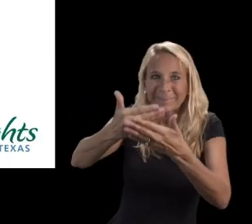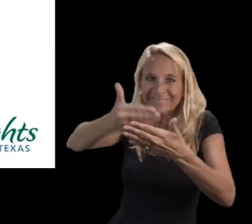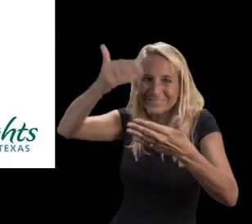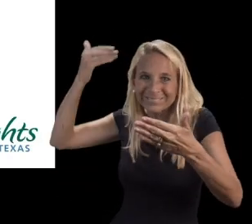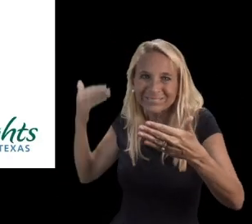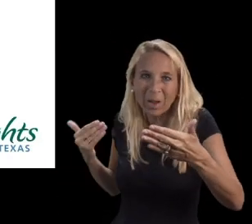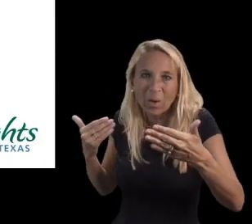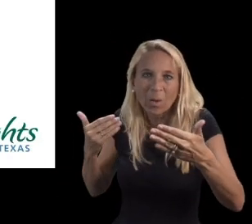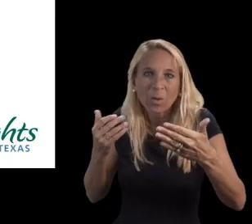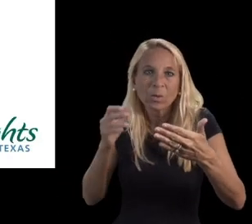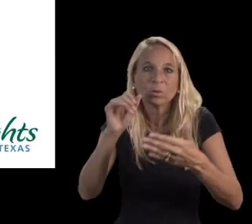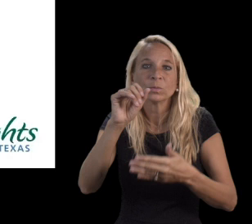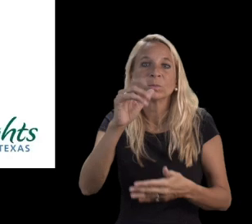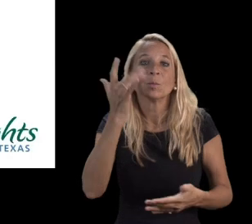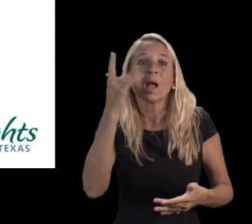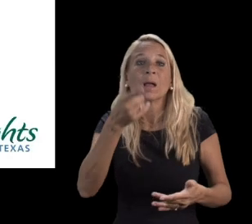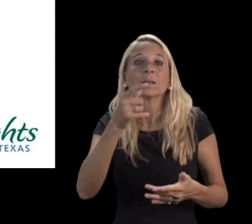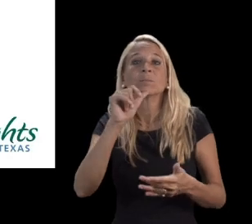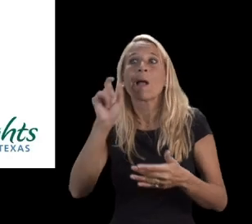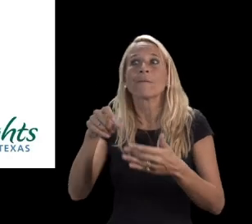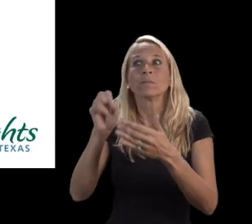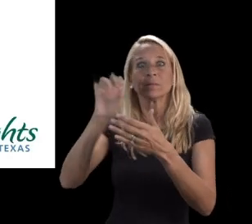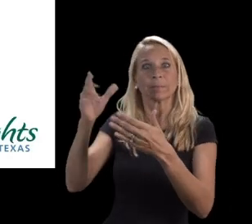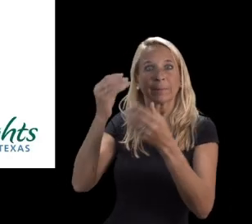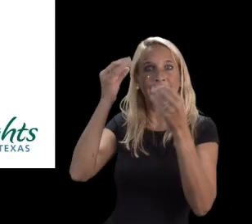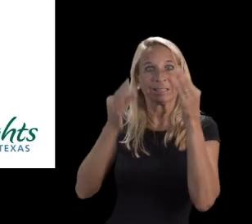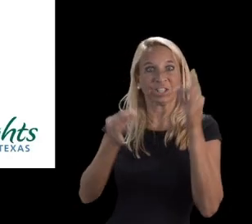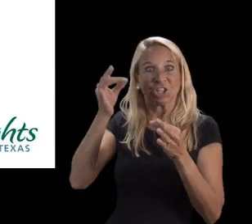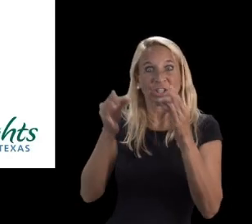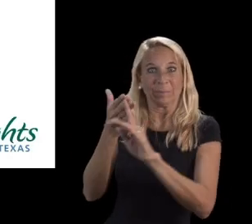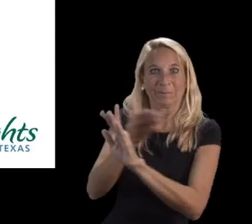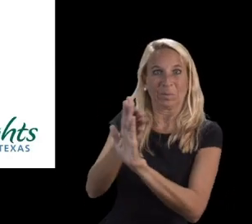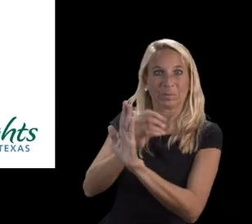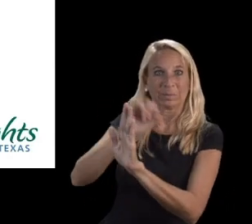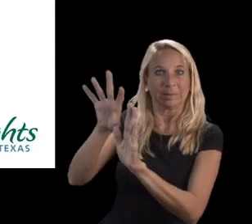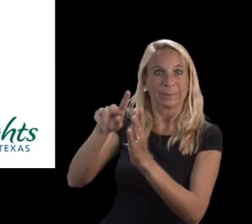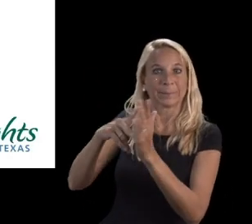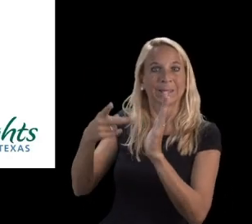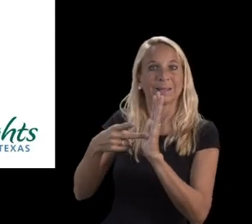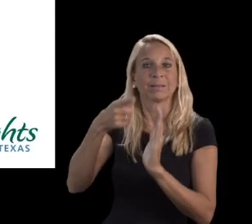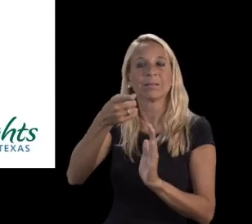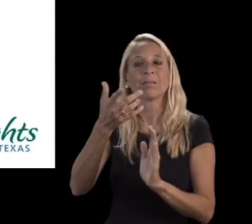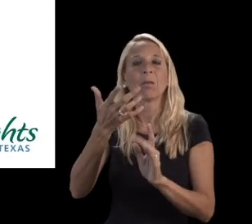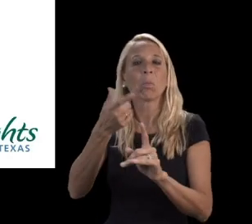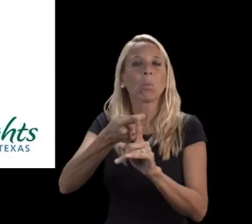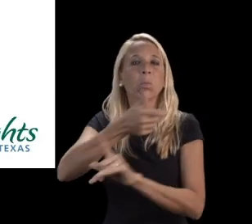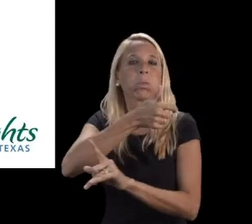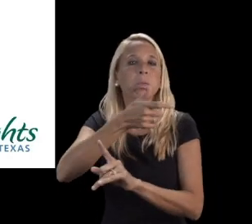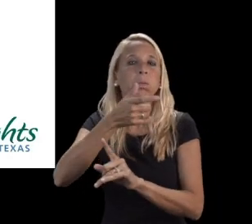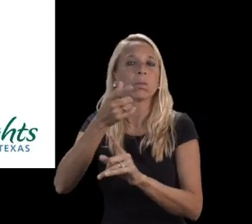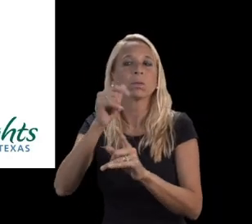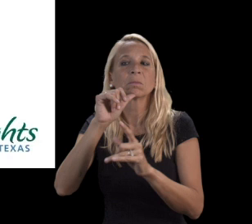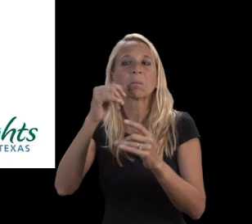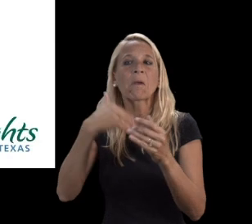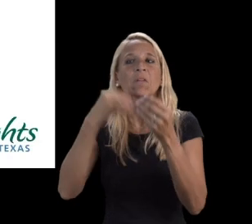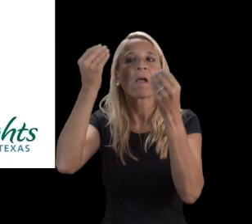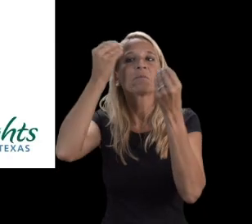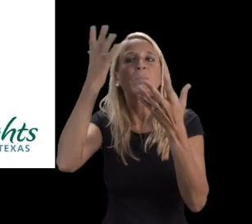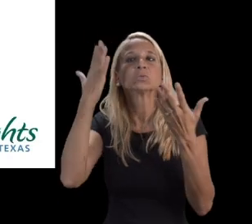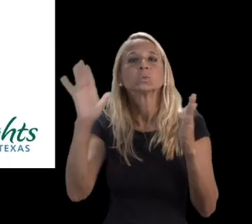but just because you didn't submit something prior to the hearing doesn't mean you're excluded from issuing additional information.